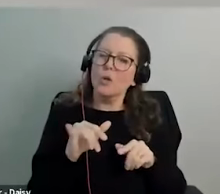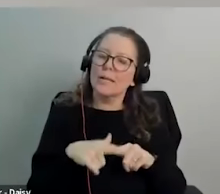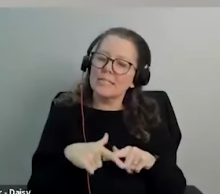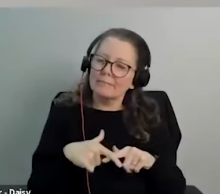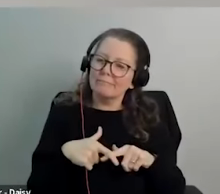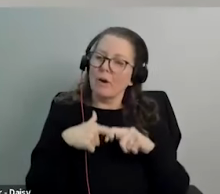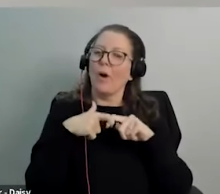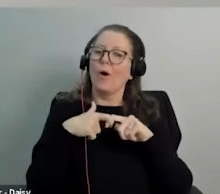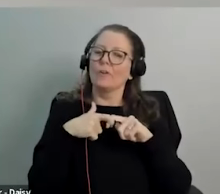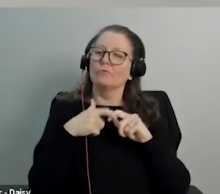see how far you've come.